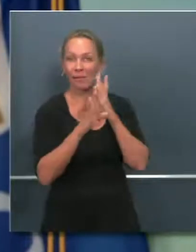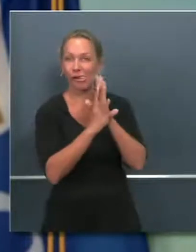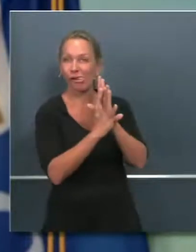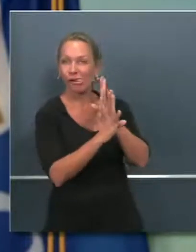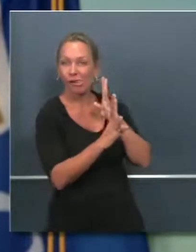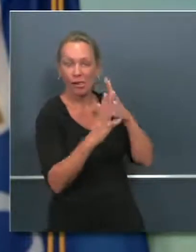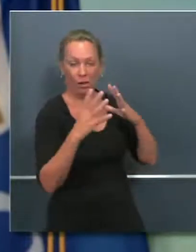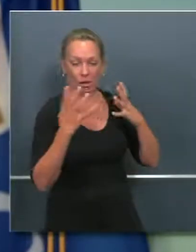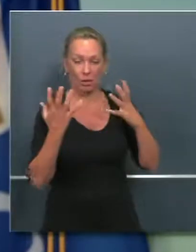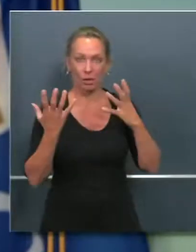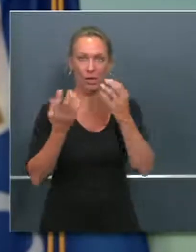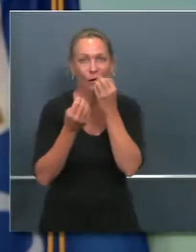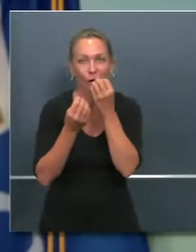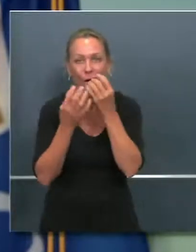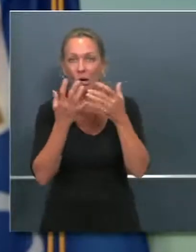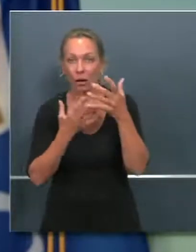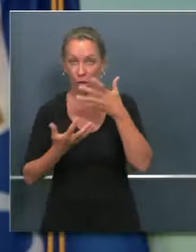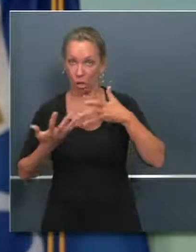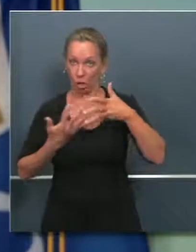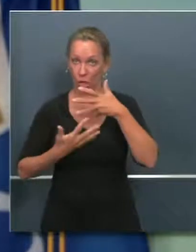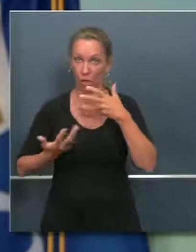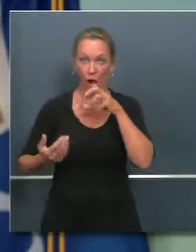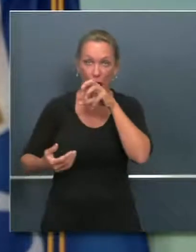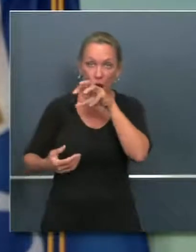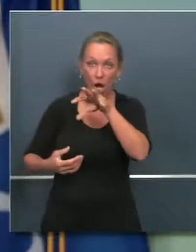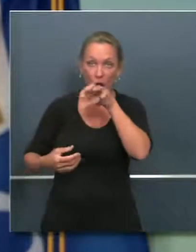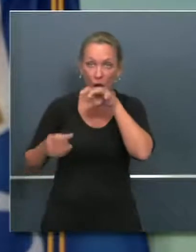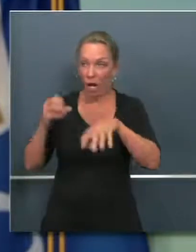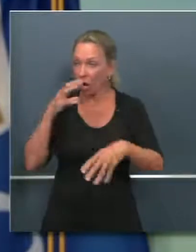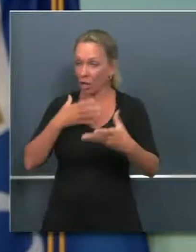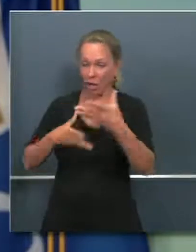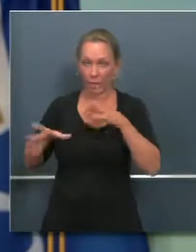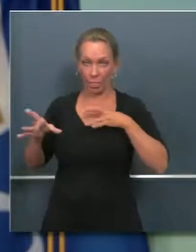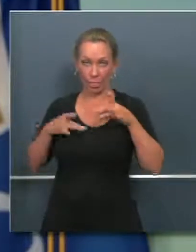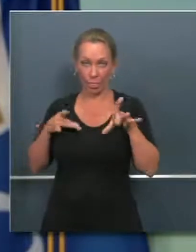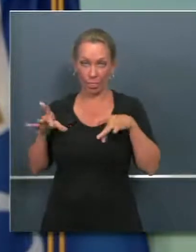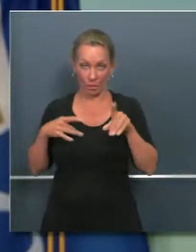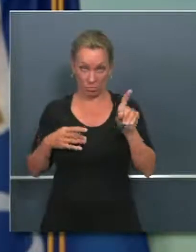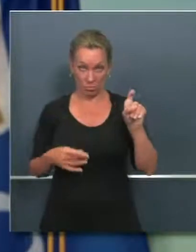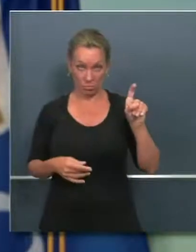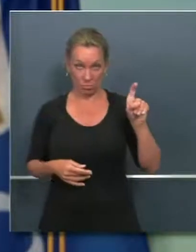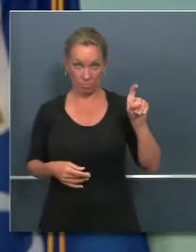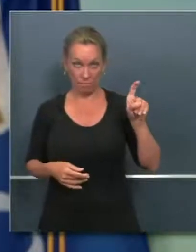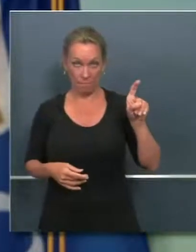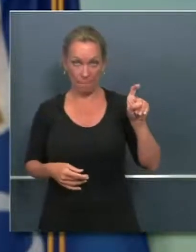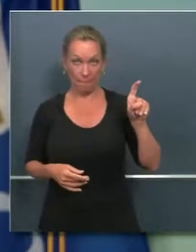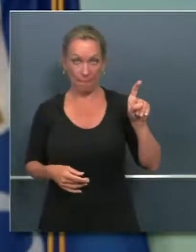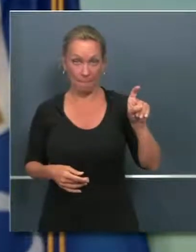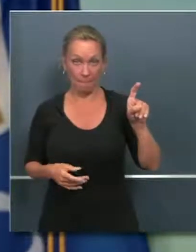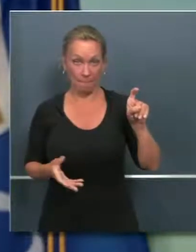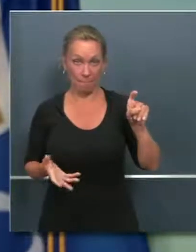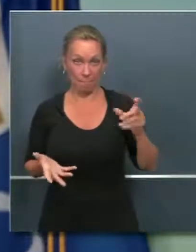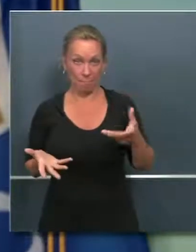compliance as I've been very clear moving forward I think we can mitigate the stress and that